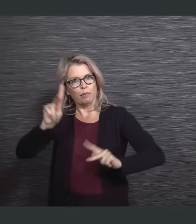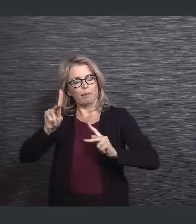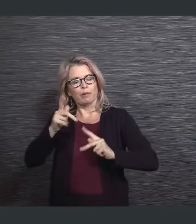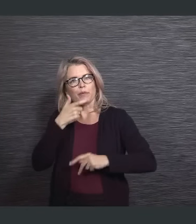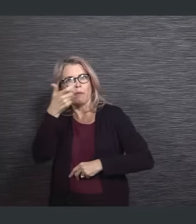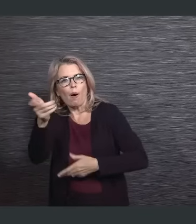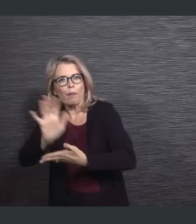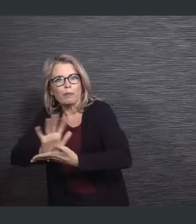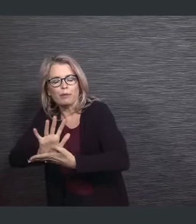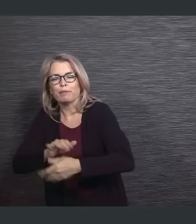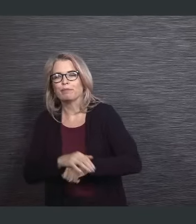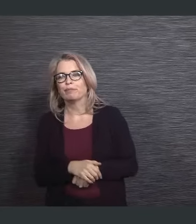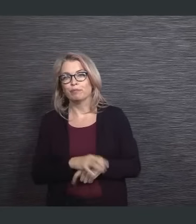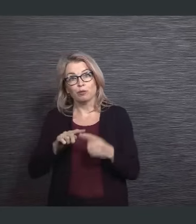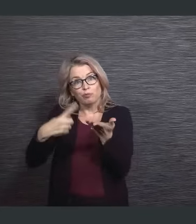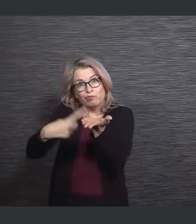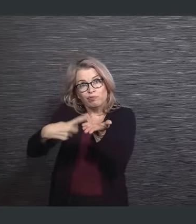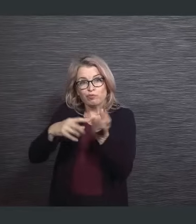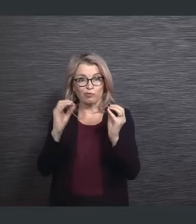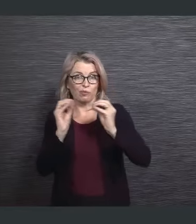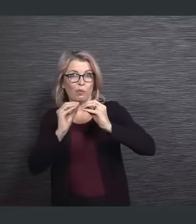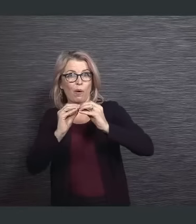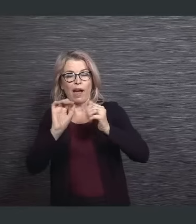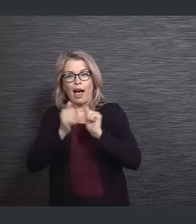To talk more about harnessing the potential